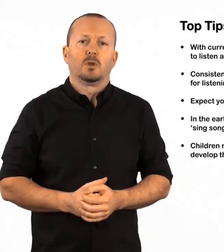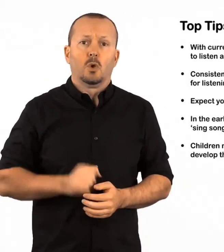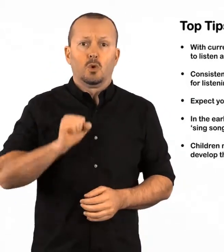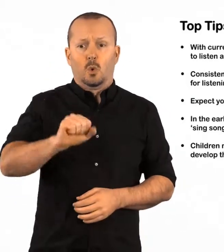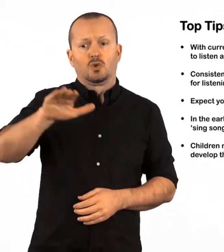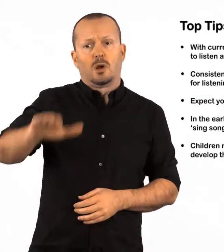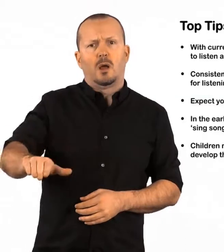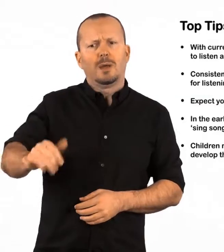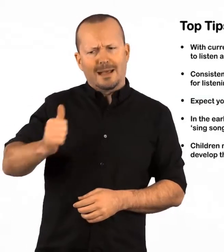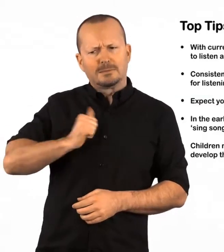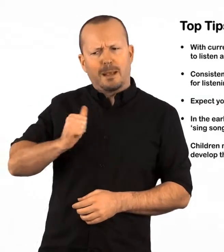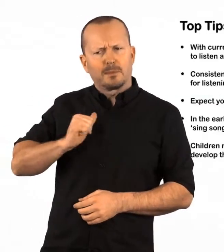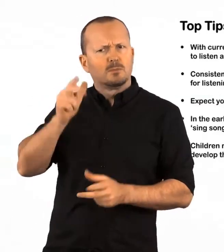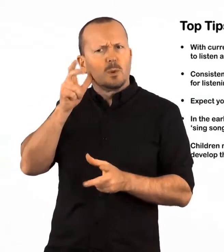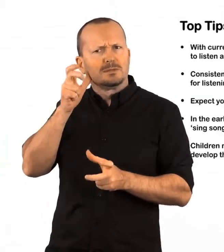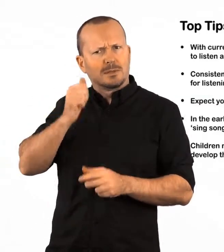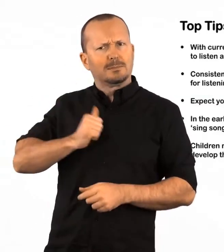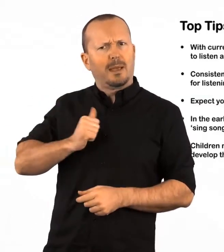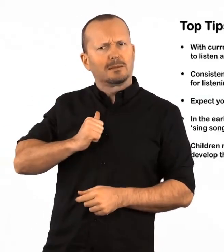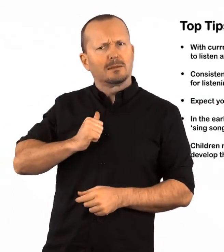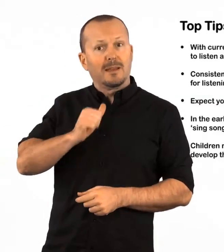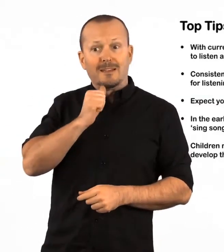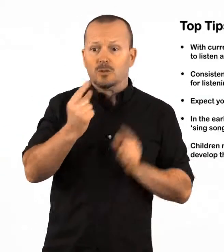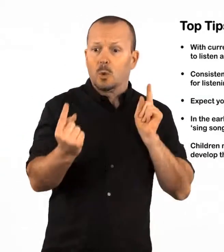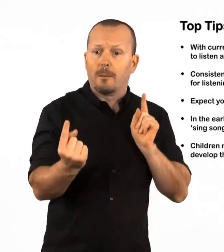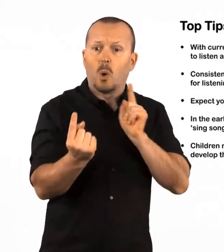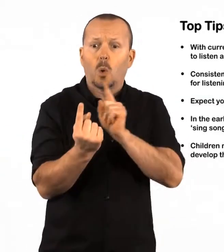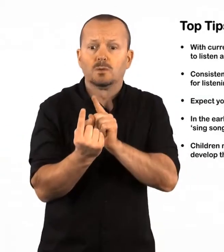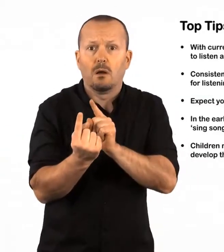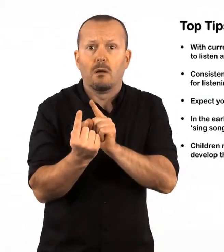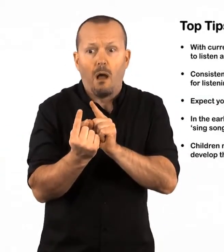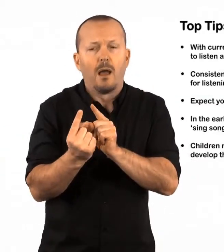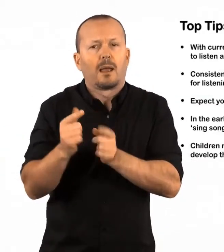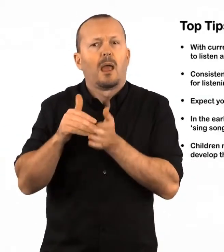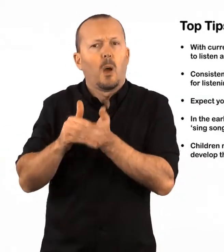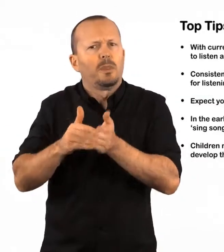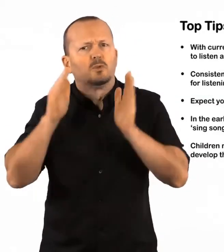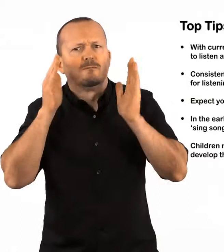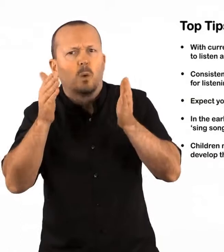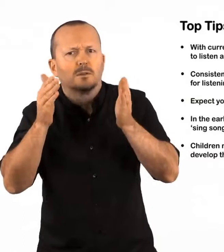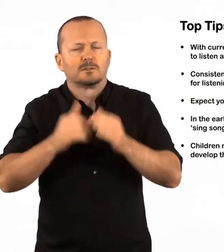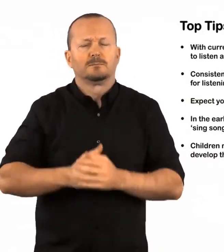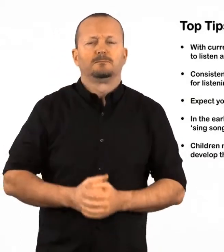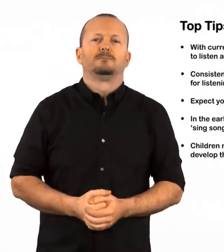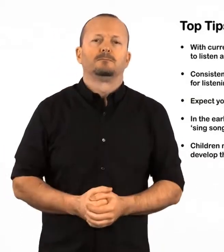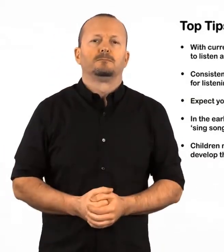Expect your child to listen. Coming closer helps your child focus.